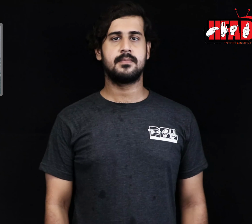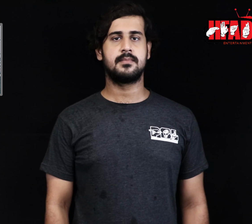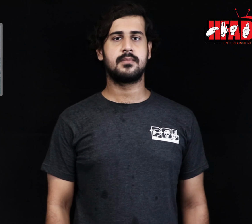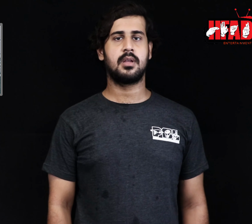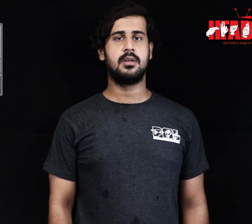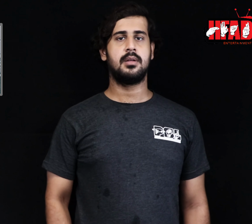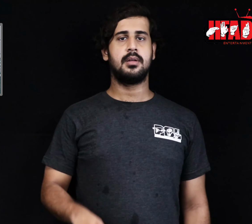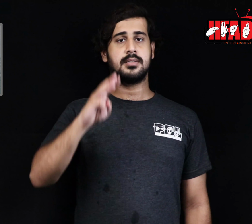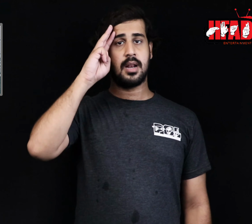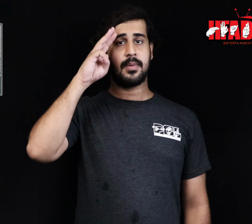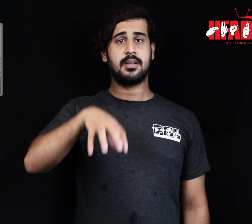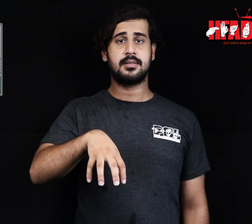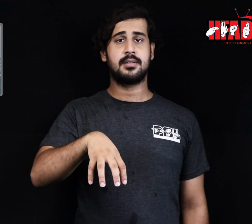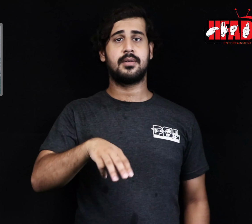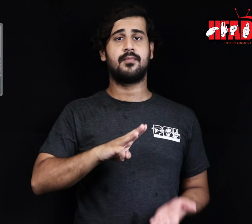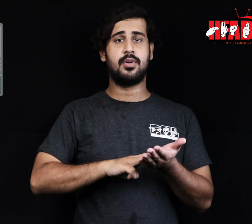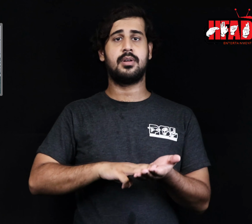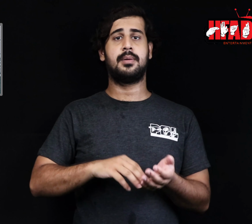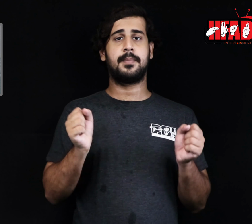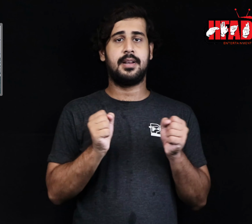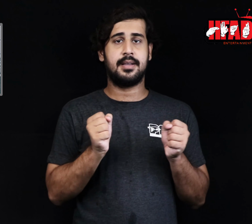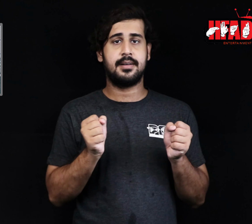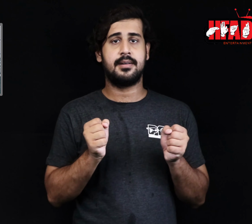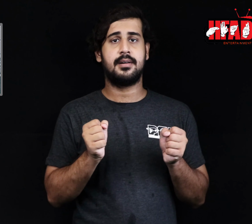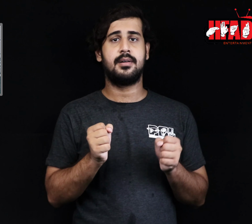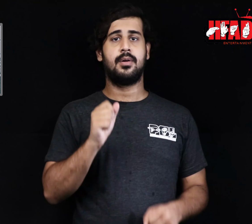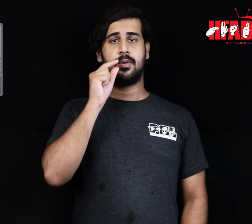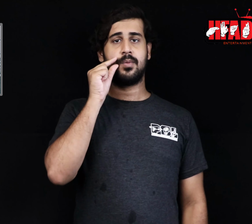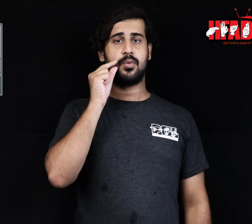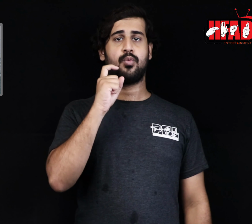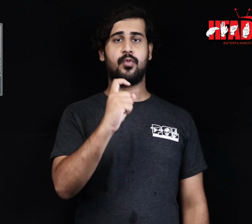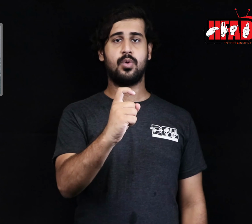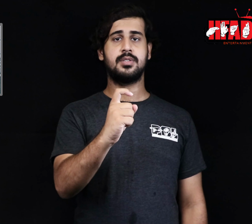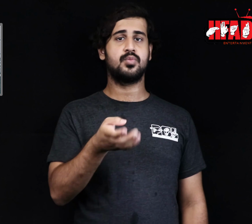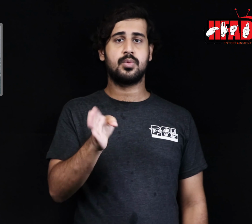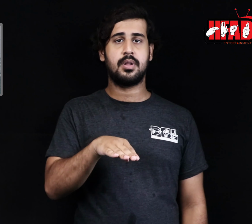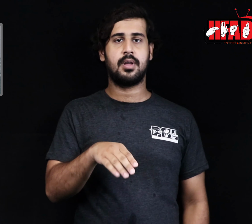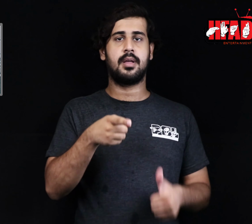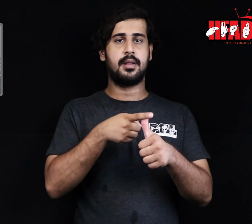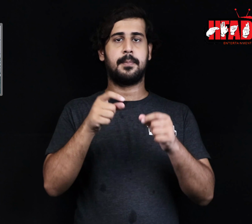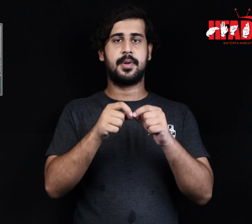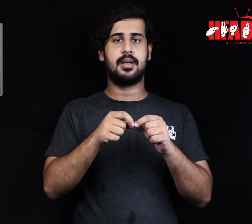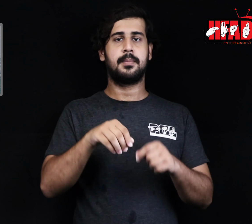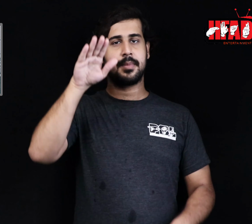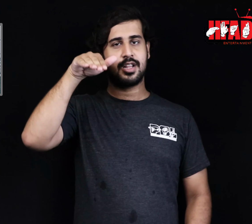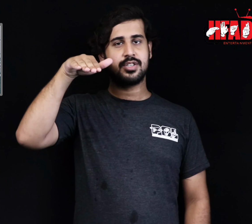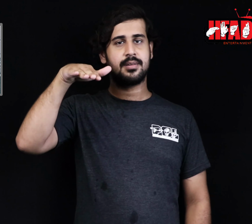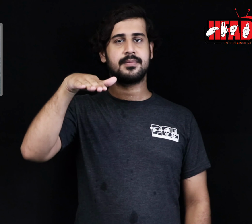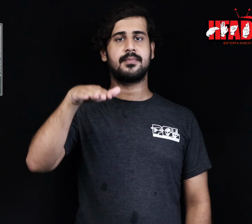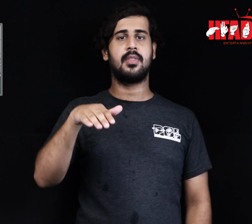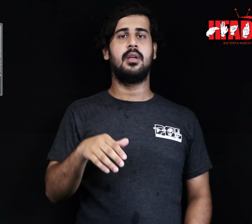Rain in Islamabad, Nathia Gali, Ayubia, and Abbottabad.